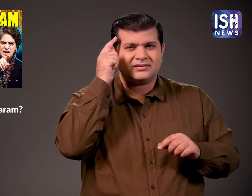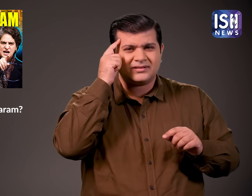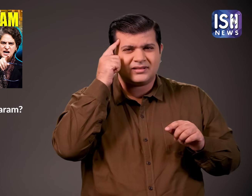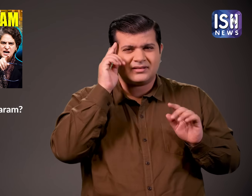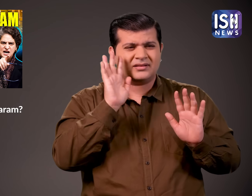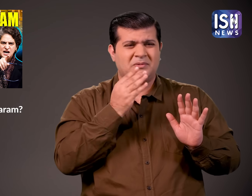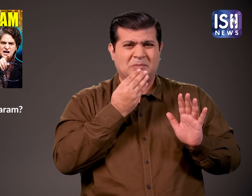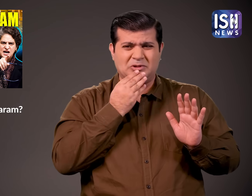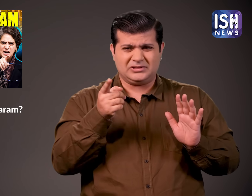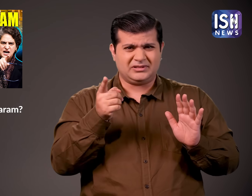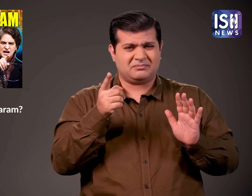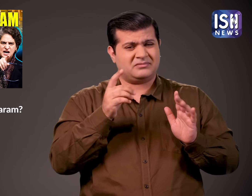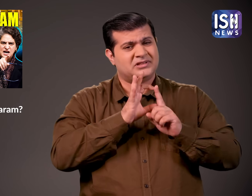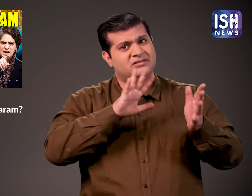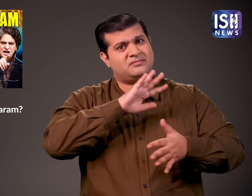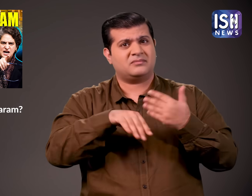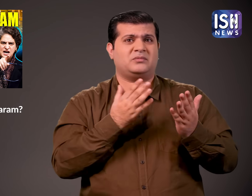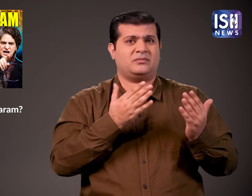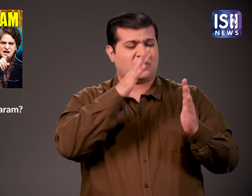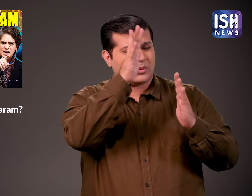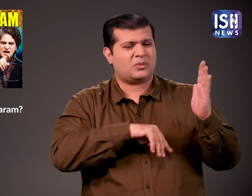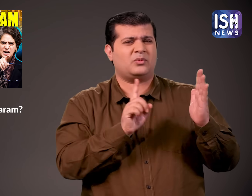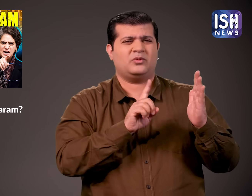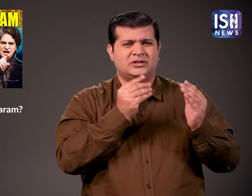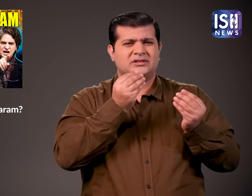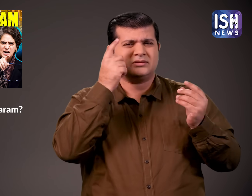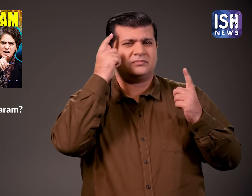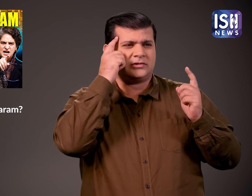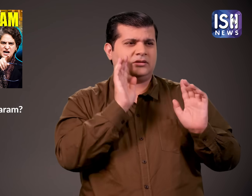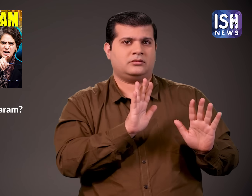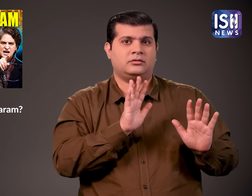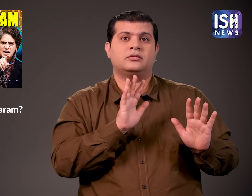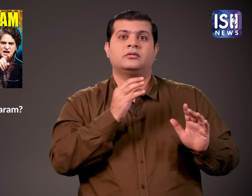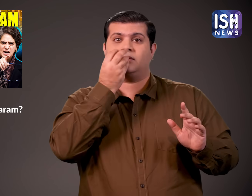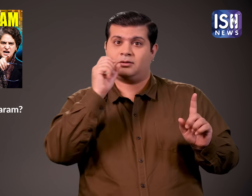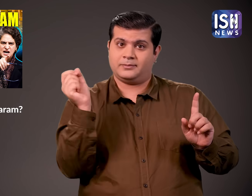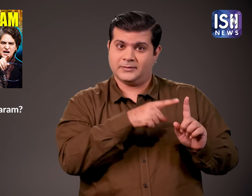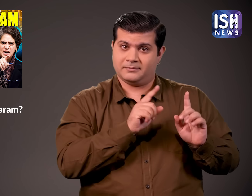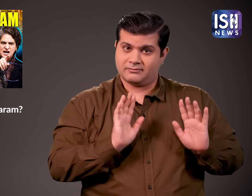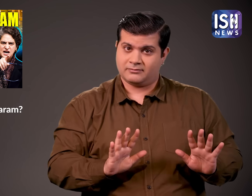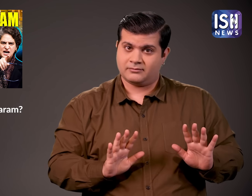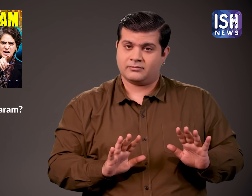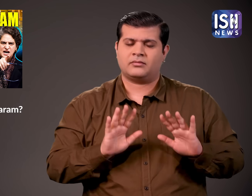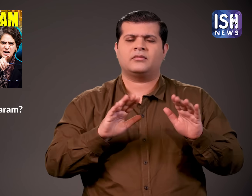stating that Muslims might be offended and suggesting the removal of certain stanzas.